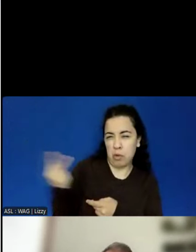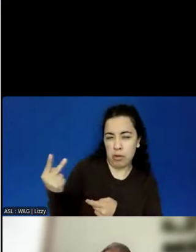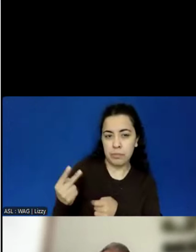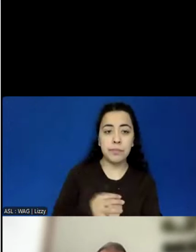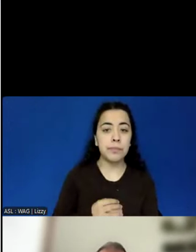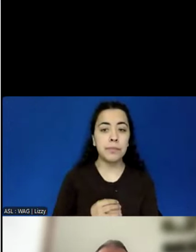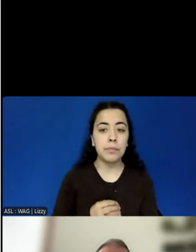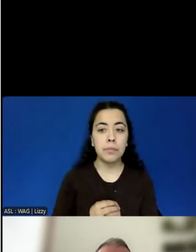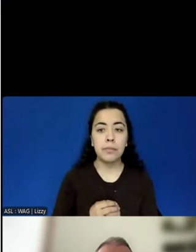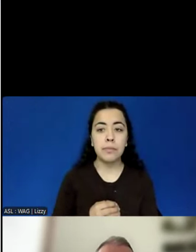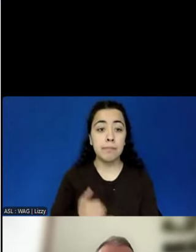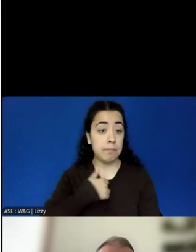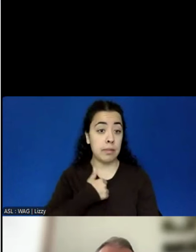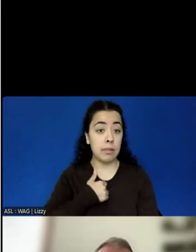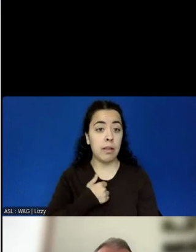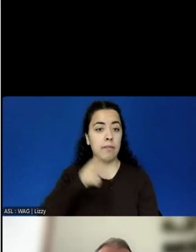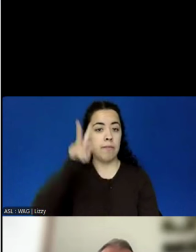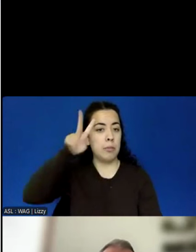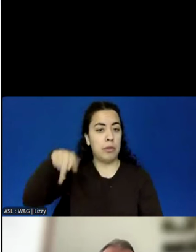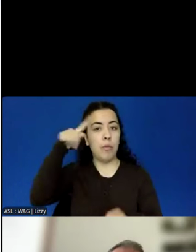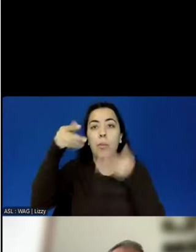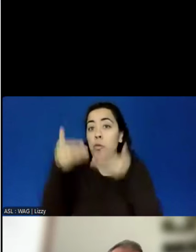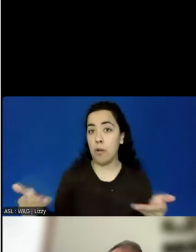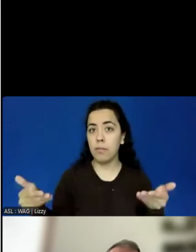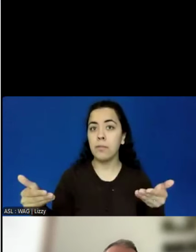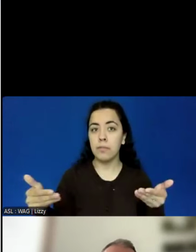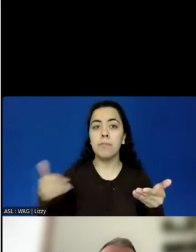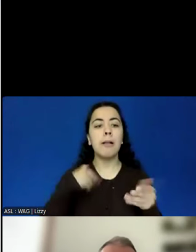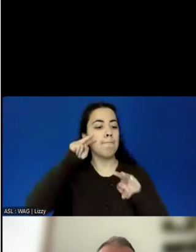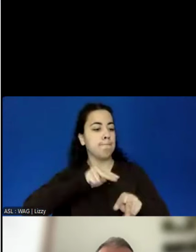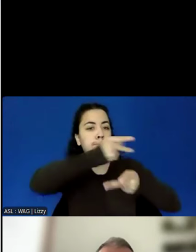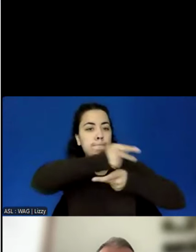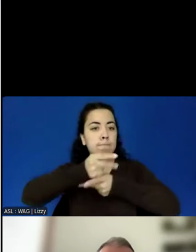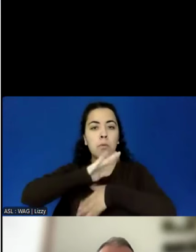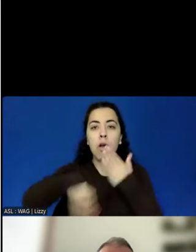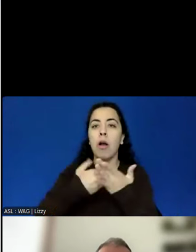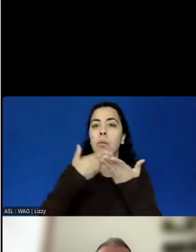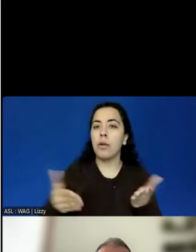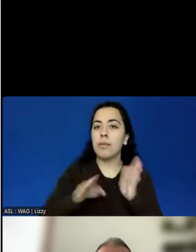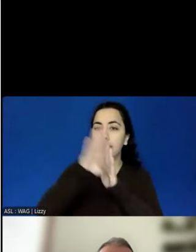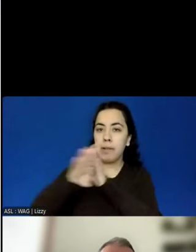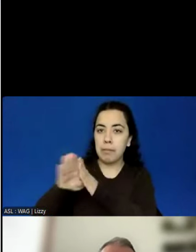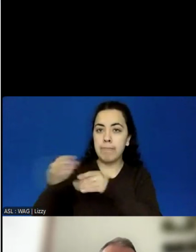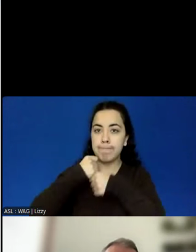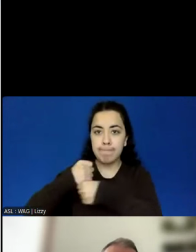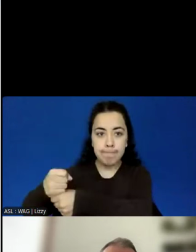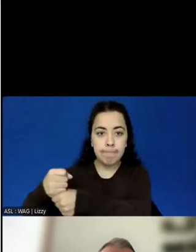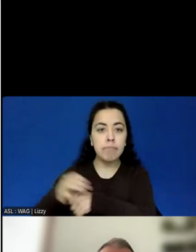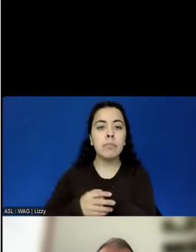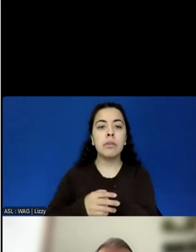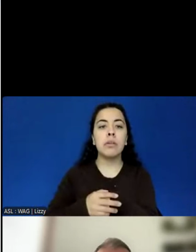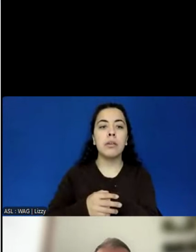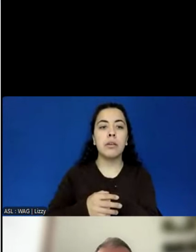the Vice President for Products. I oversee all the product development, and the main focus is making